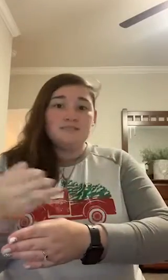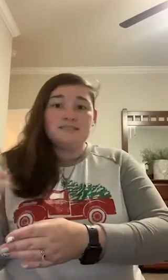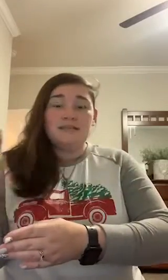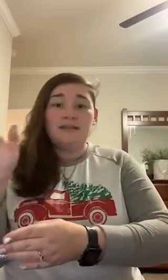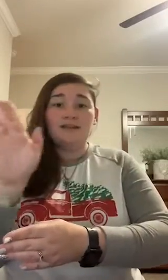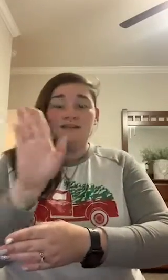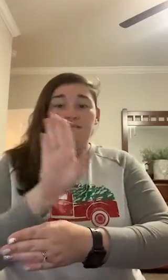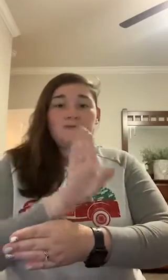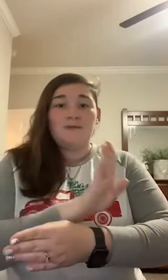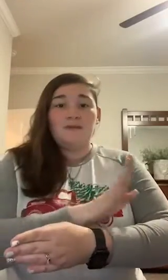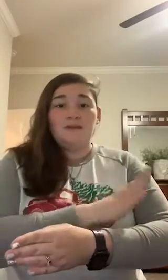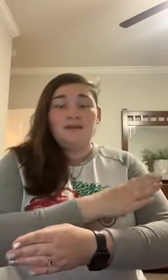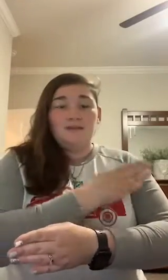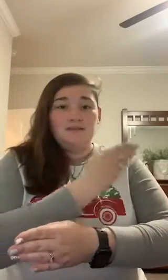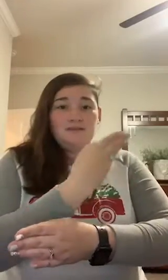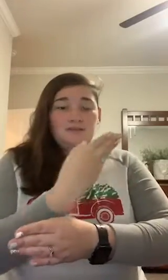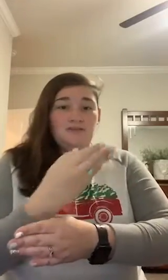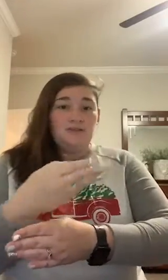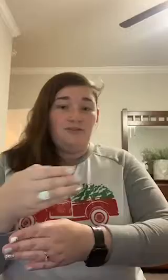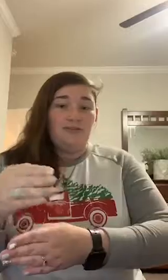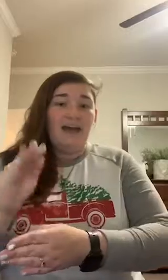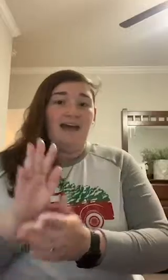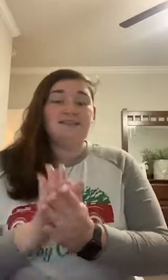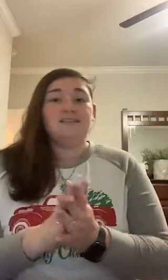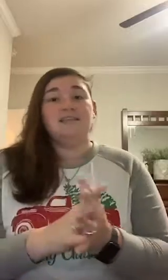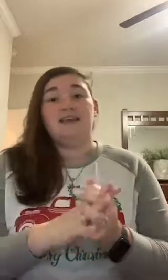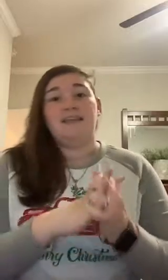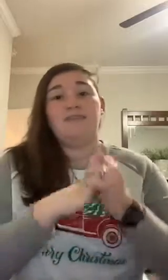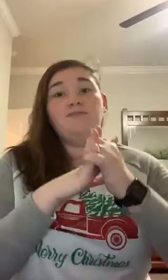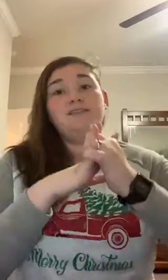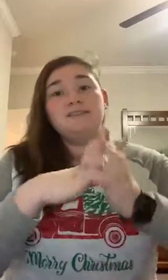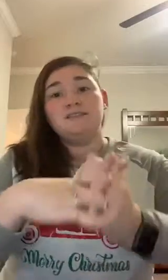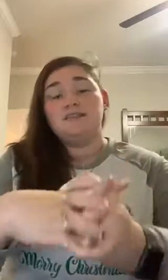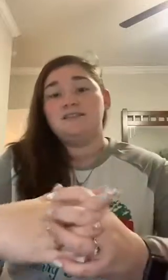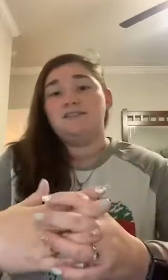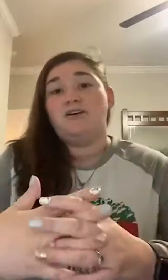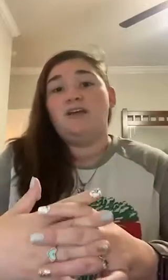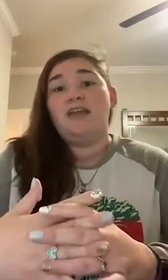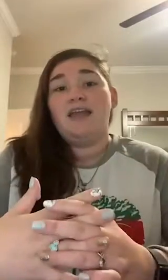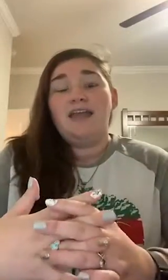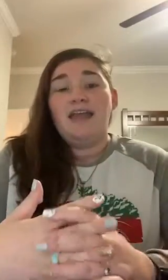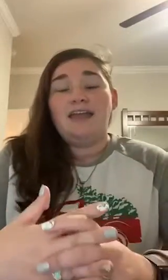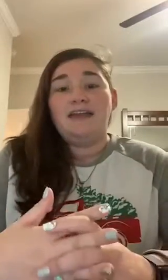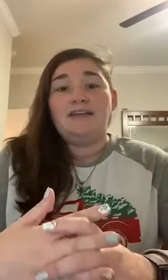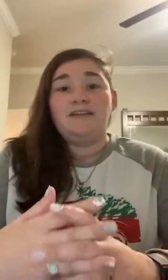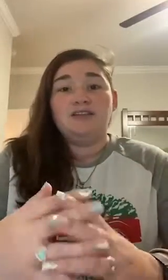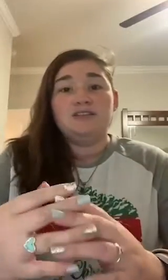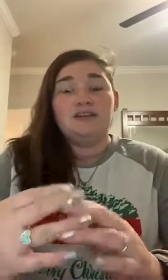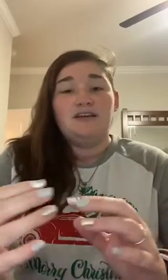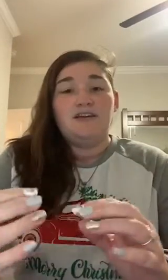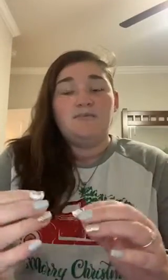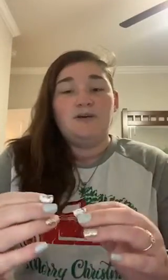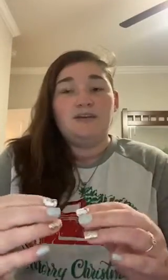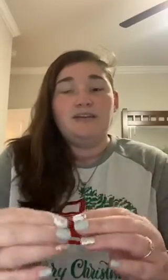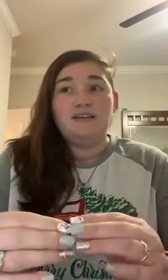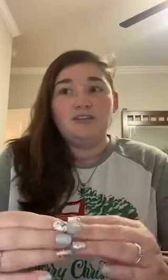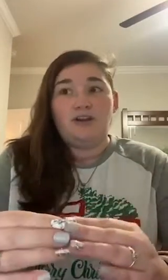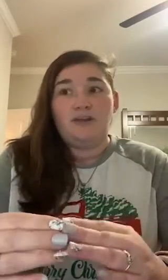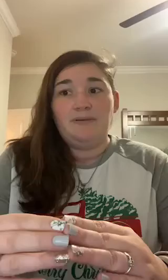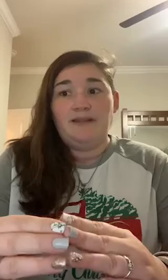sing. so you can do that and then i've listened to the song and there's a lead guitar playing